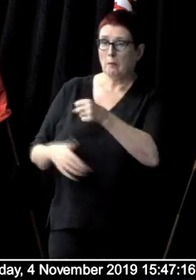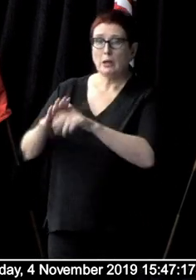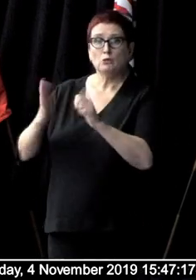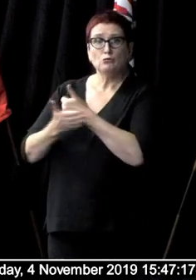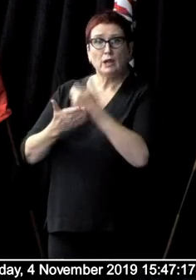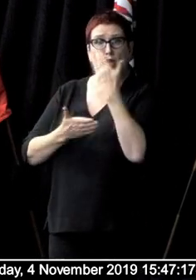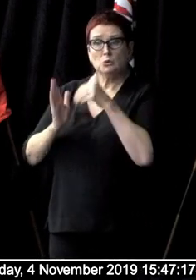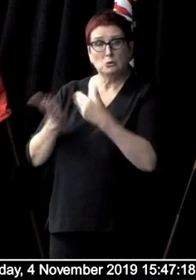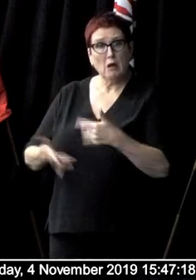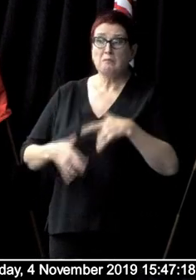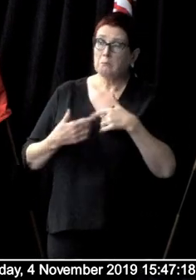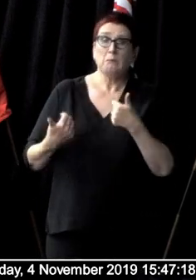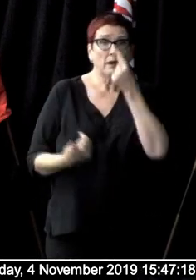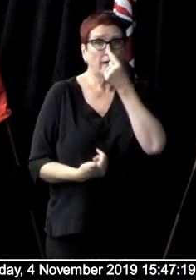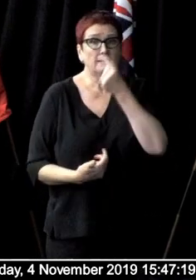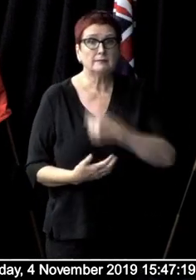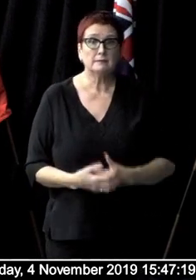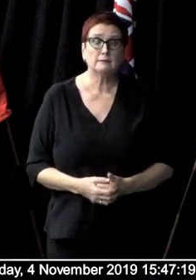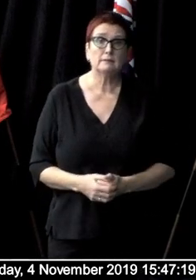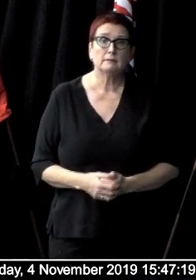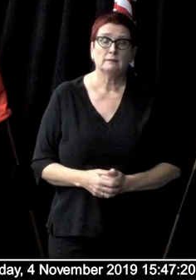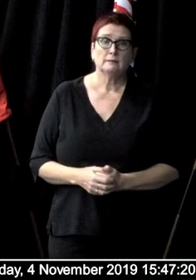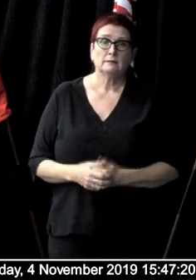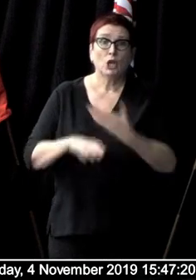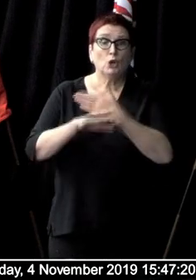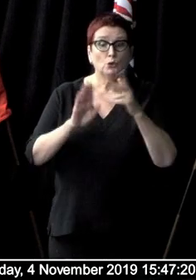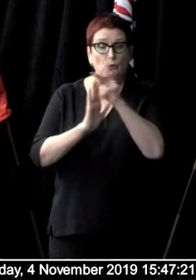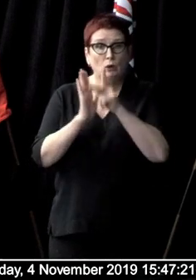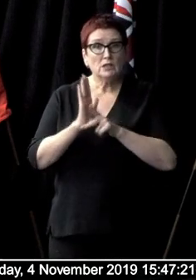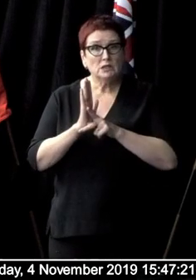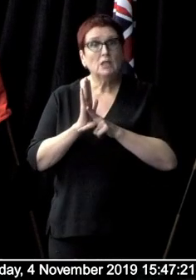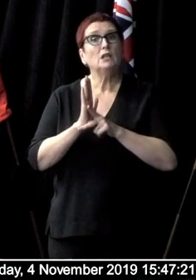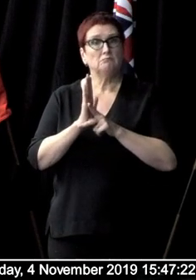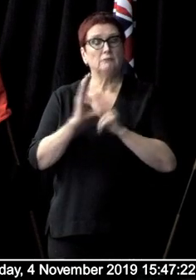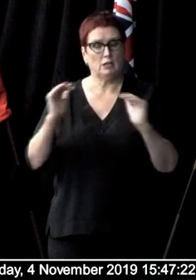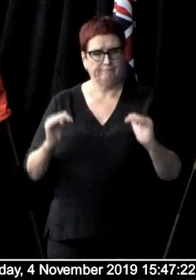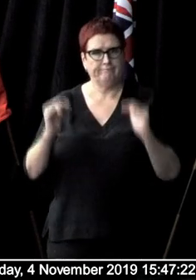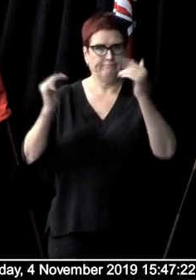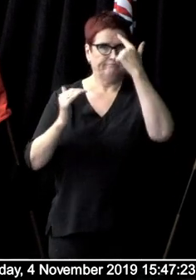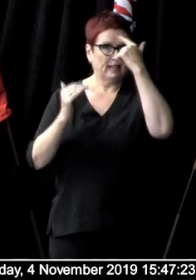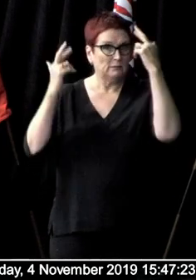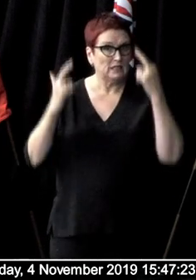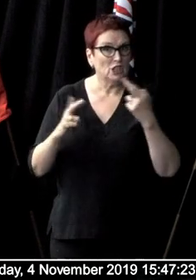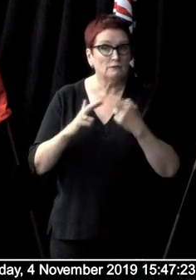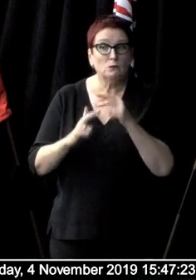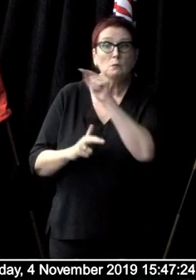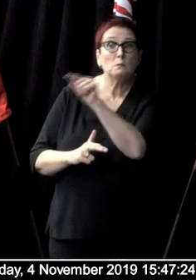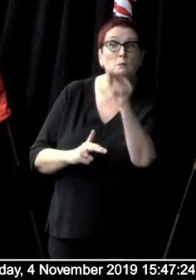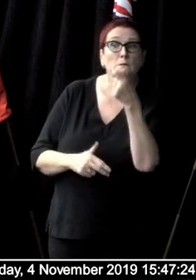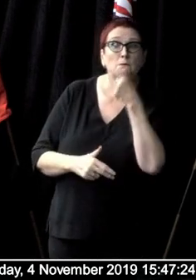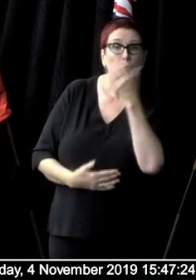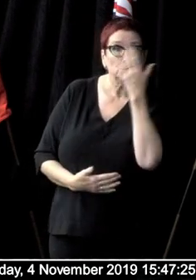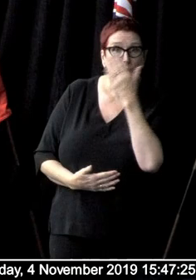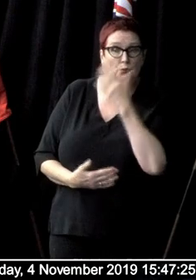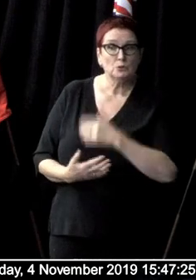I think it has raised expectations in some schools about the child with a disability